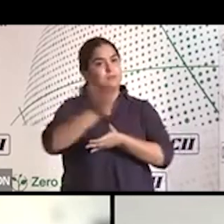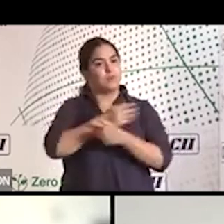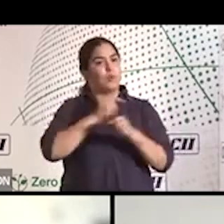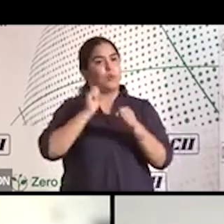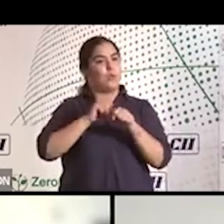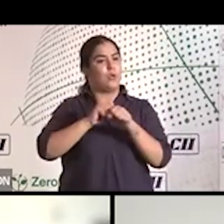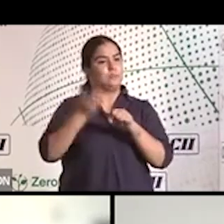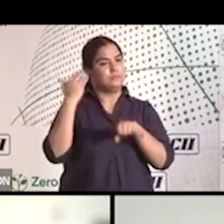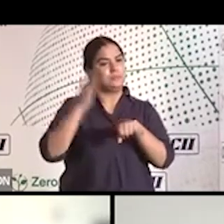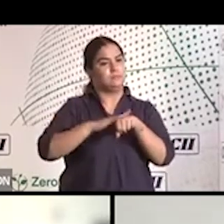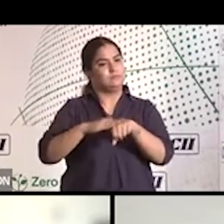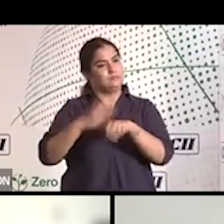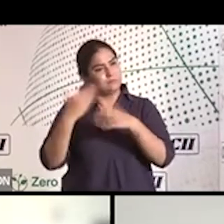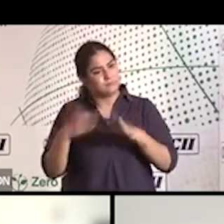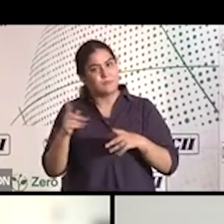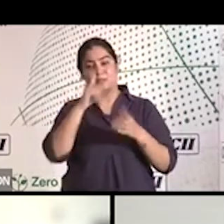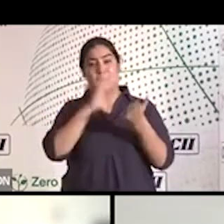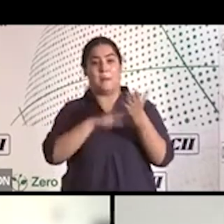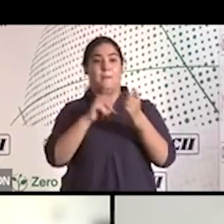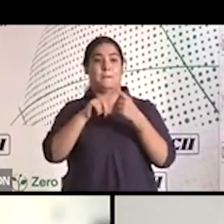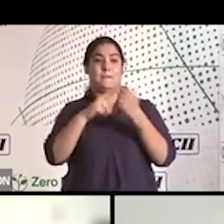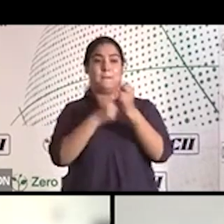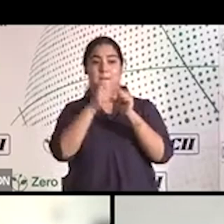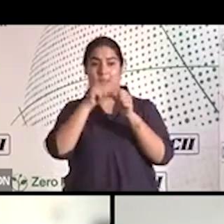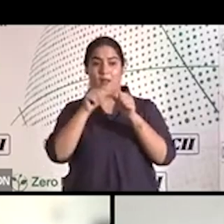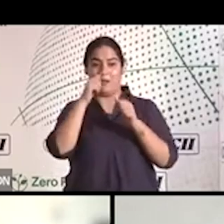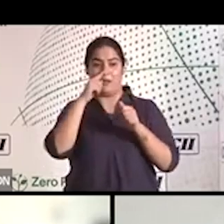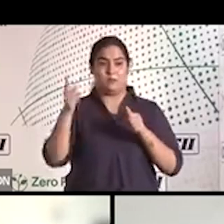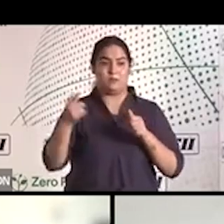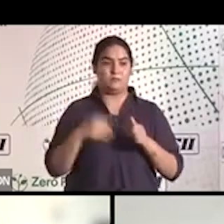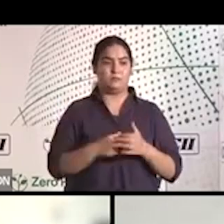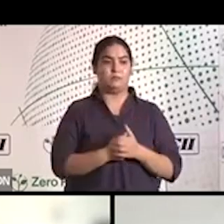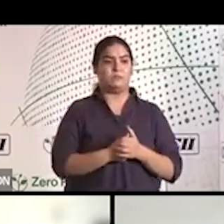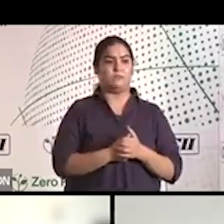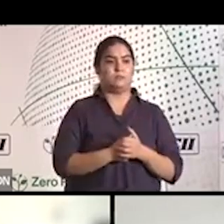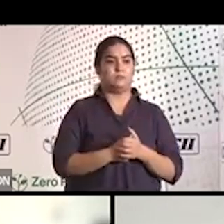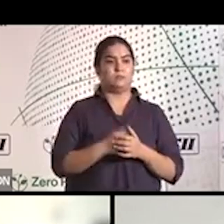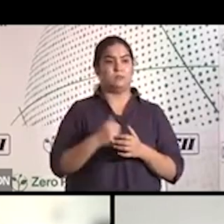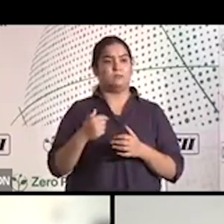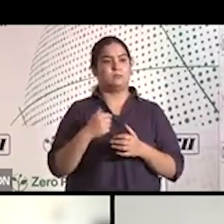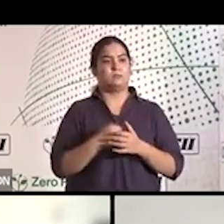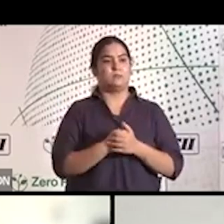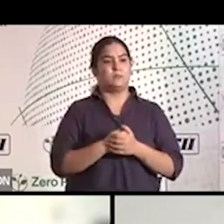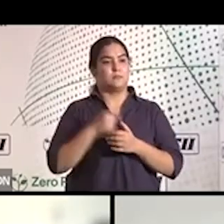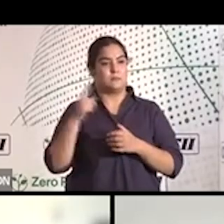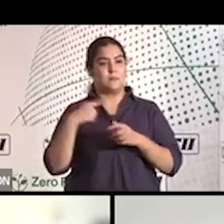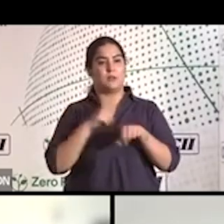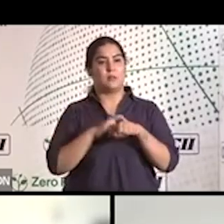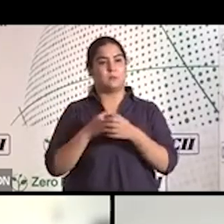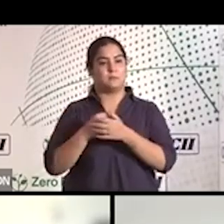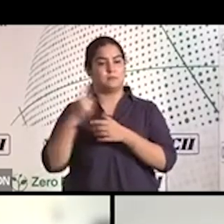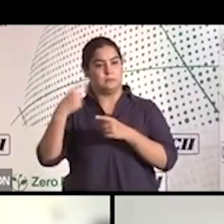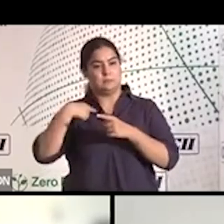I can, I can see them mirages here in India was here, NAB is here. So we're very happy to be here.